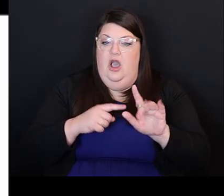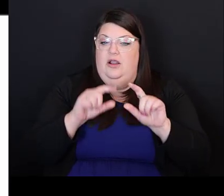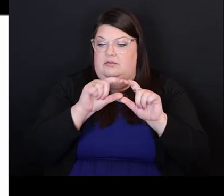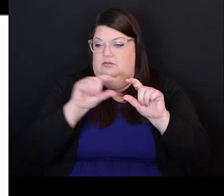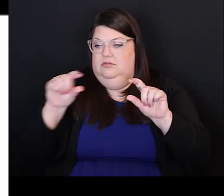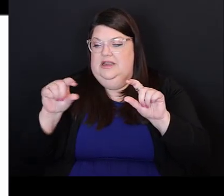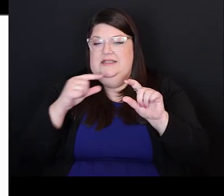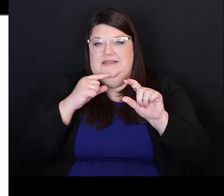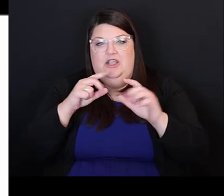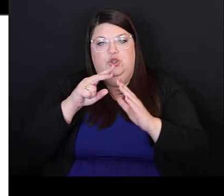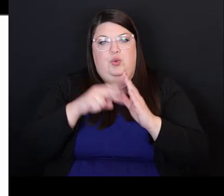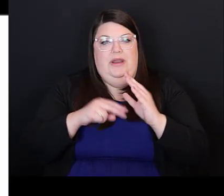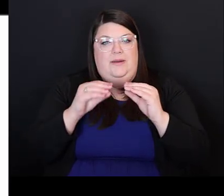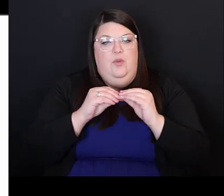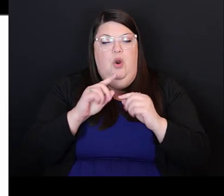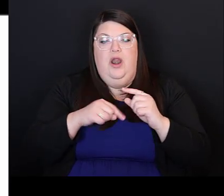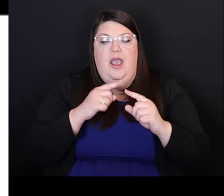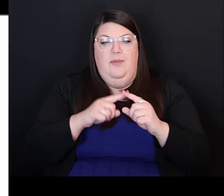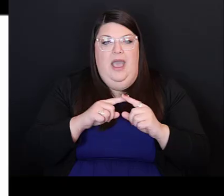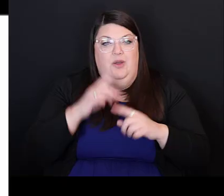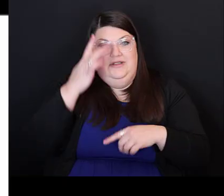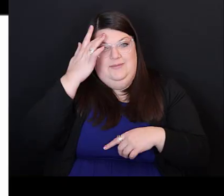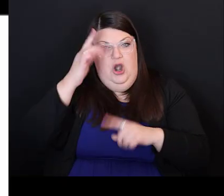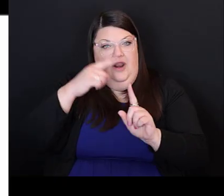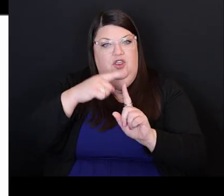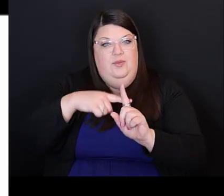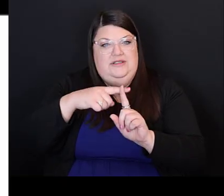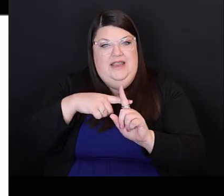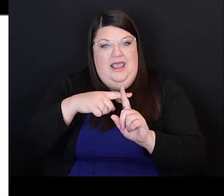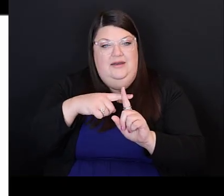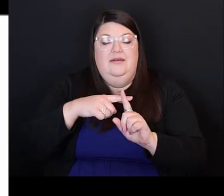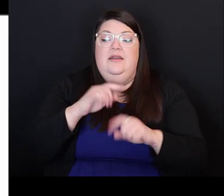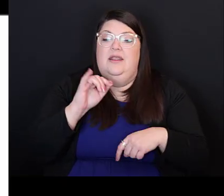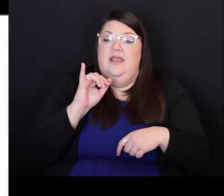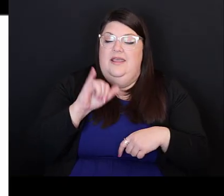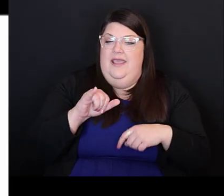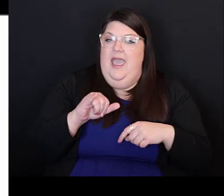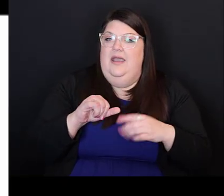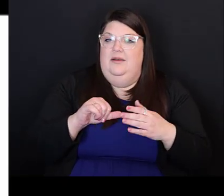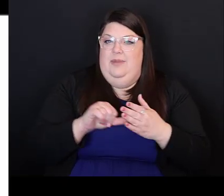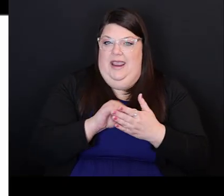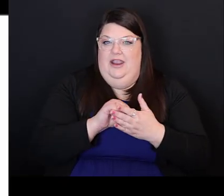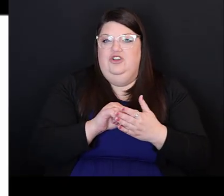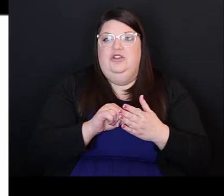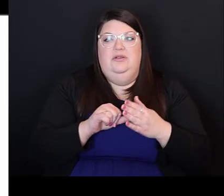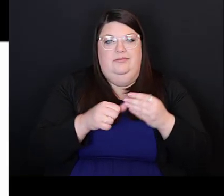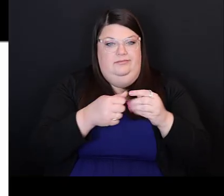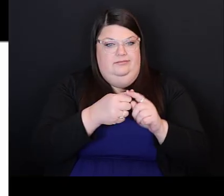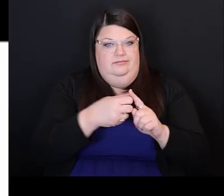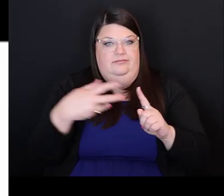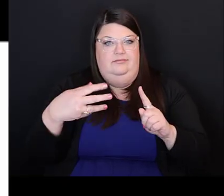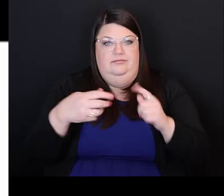Click on the header that says Read more about smart thermostats. That page provides more detailed information.